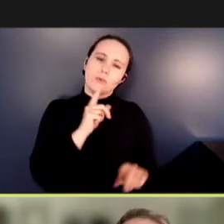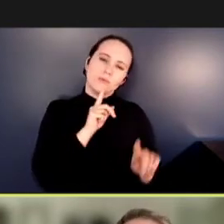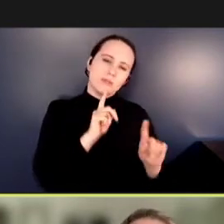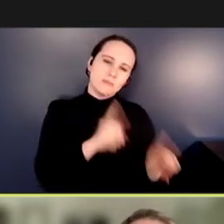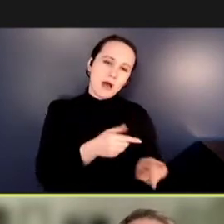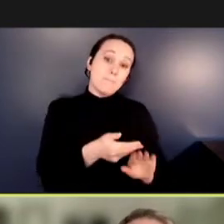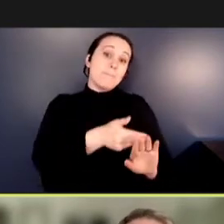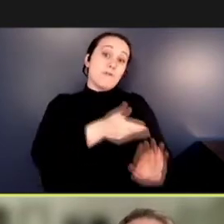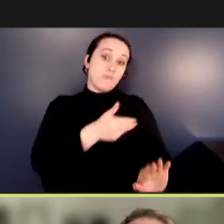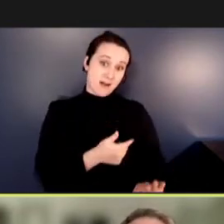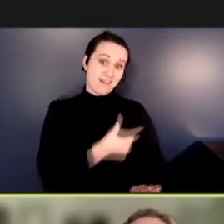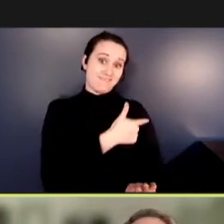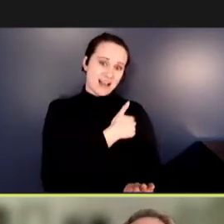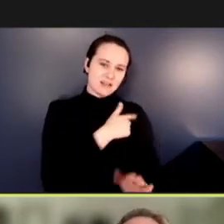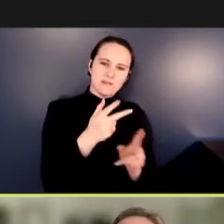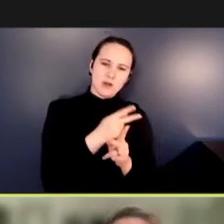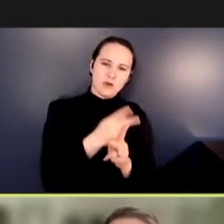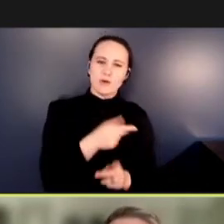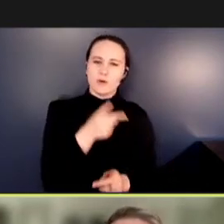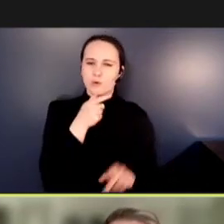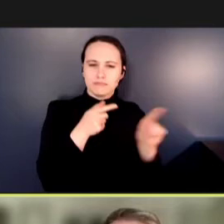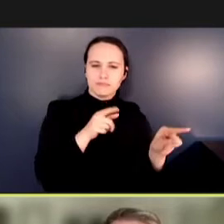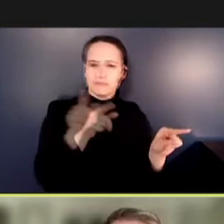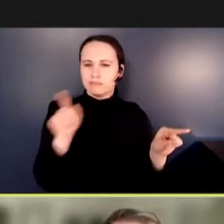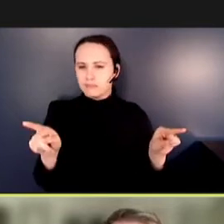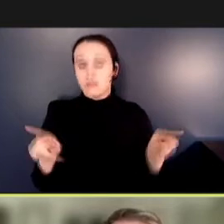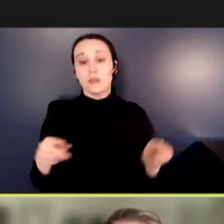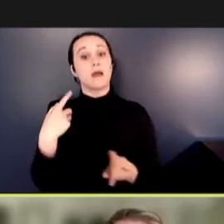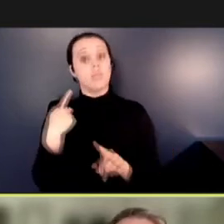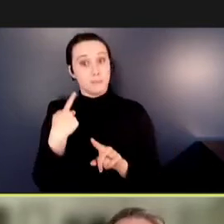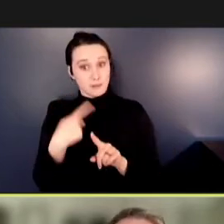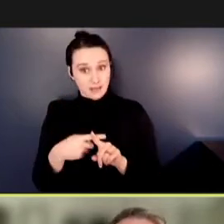based on immune signatures, as well as the level of antibody response.